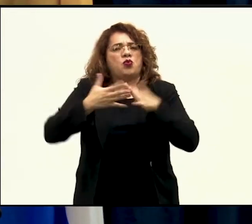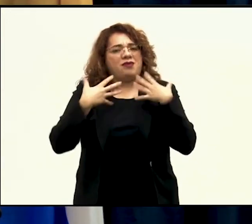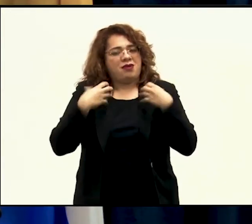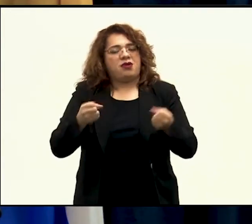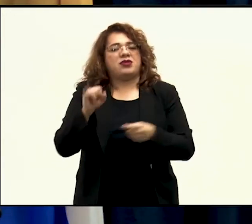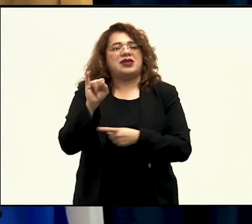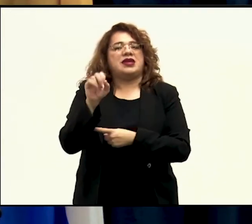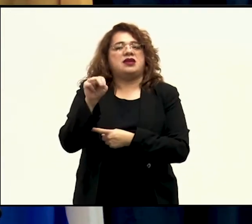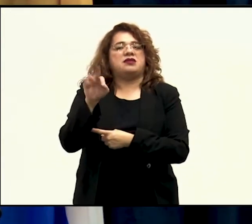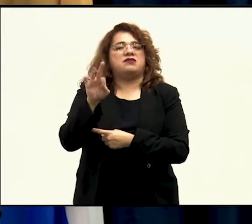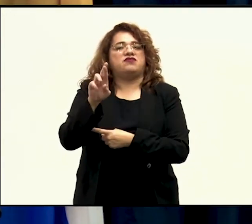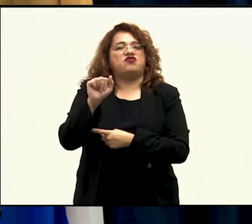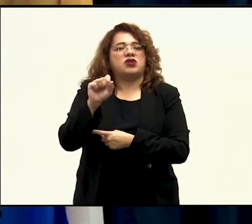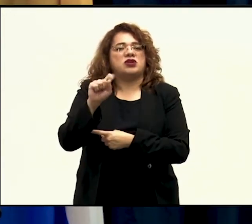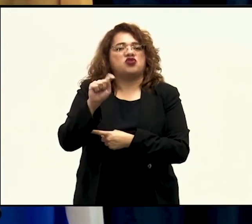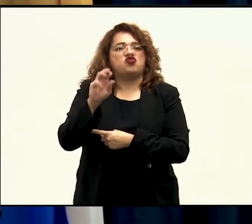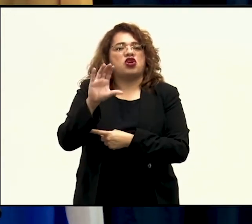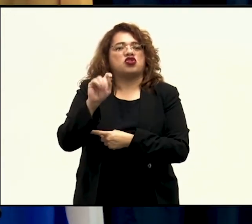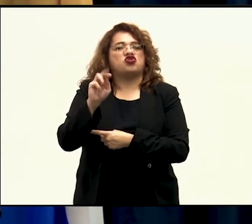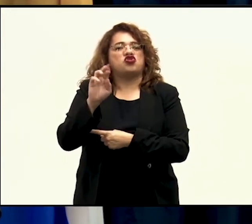And I think Community hospital is a part of that, our increase in Health department staff